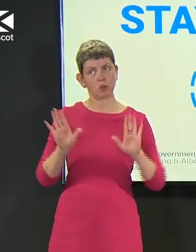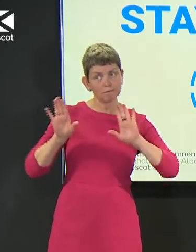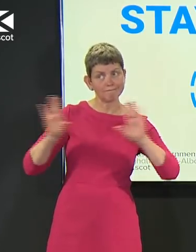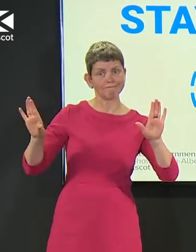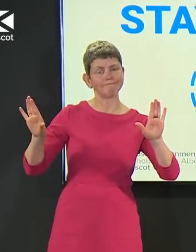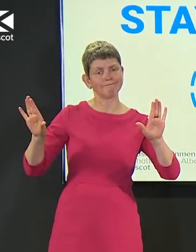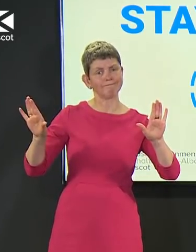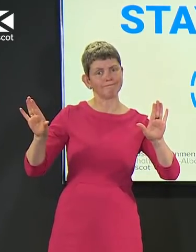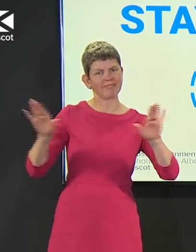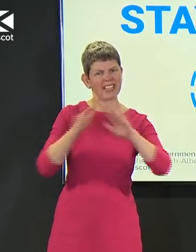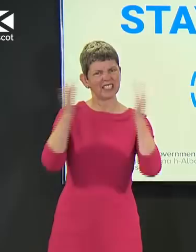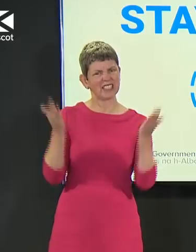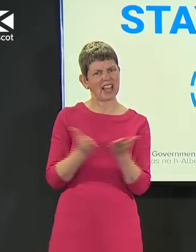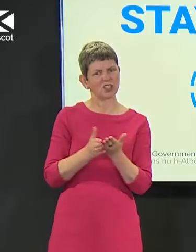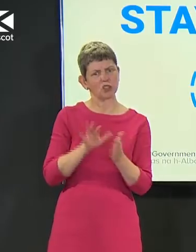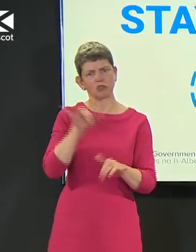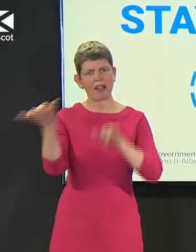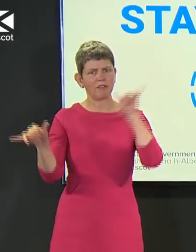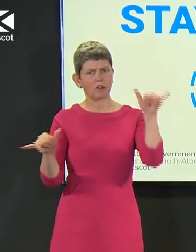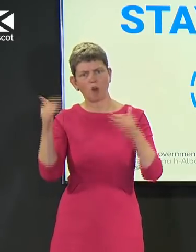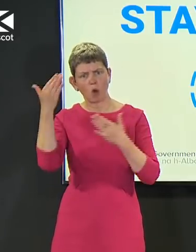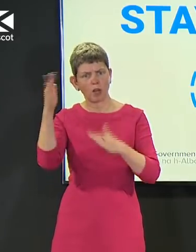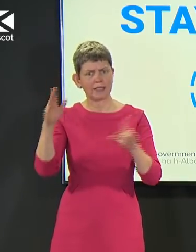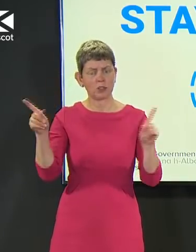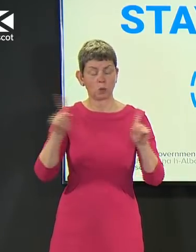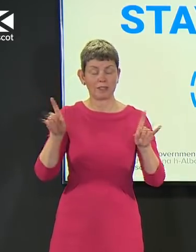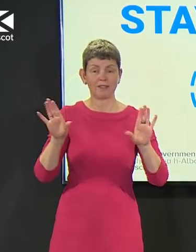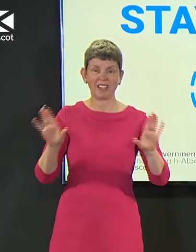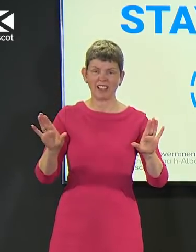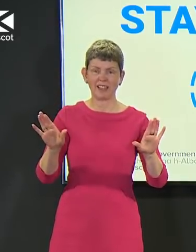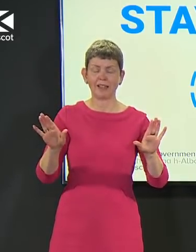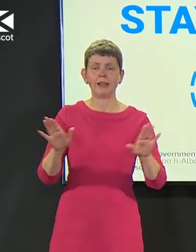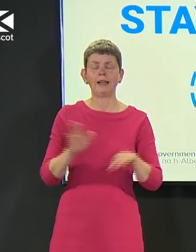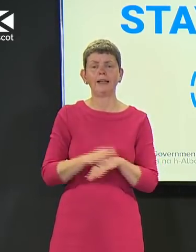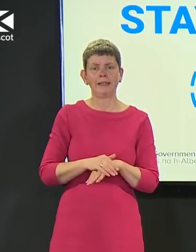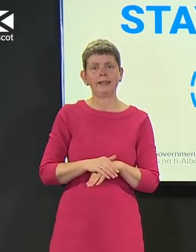we talk about holidays but I'm very well aware that for many people international travel is